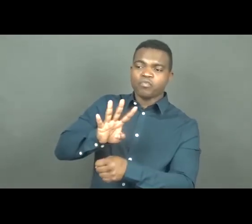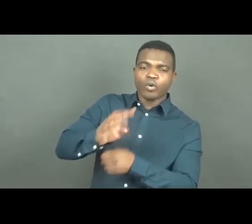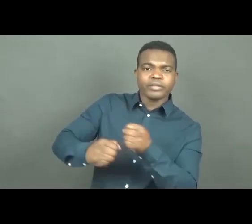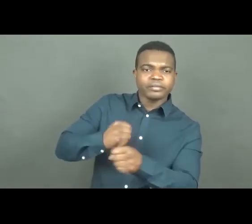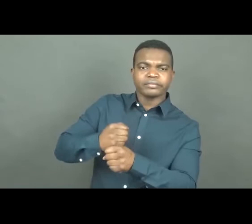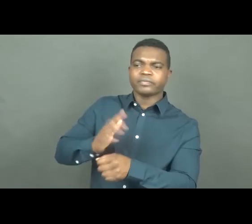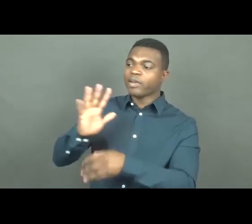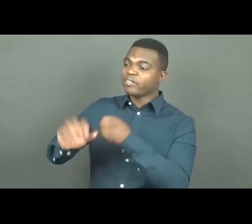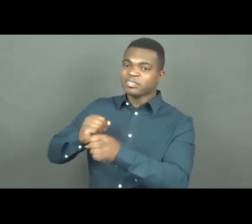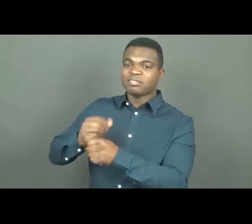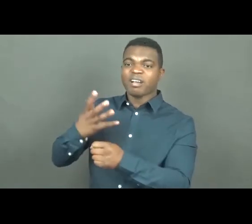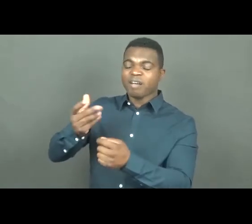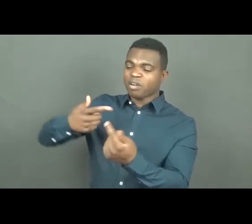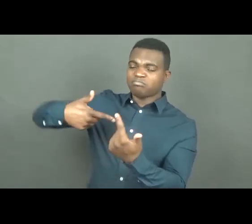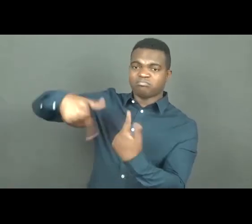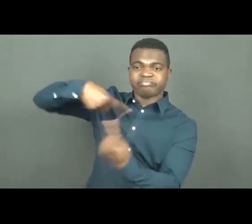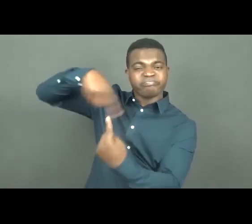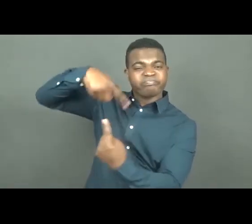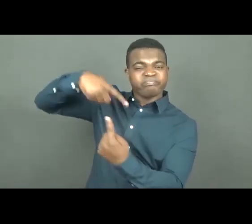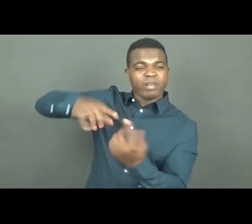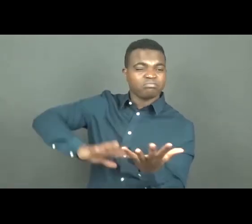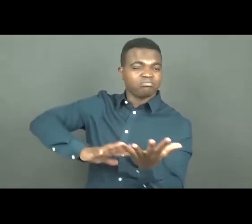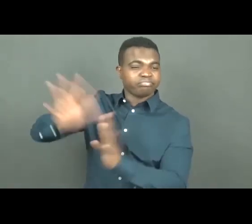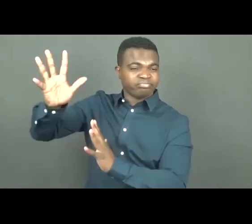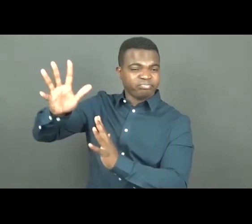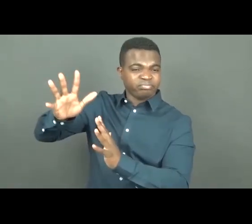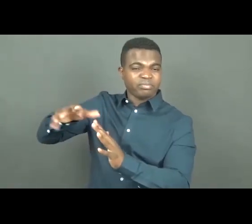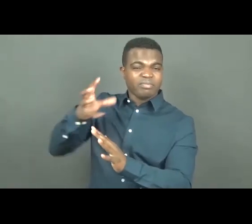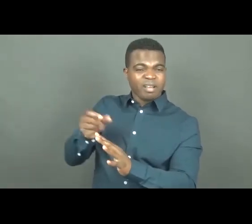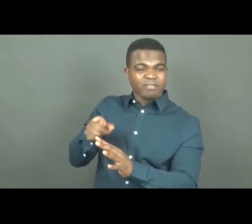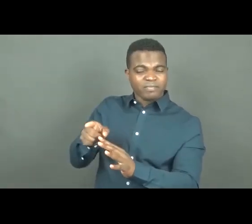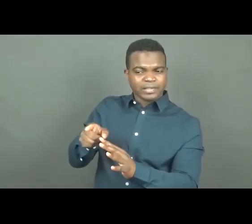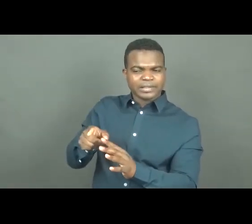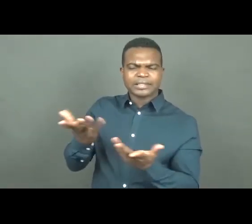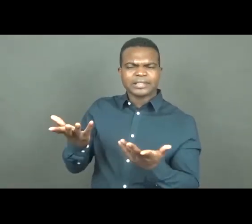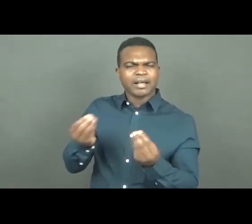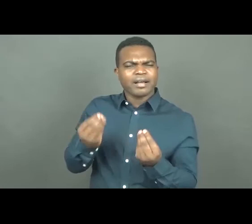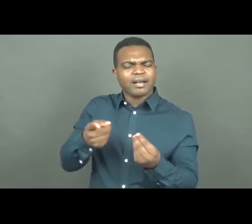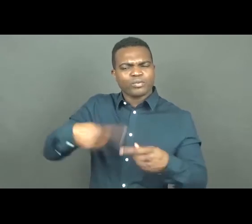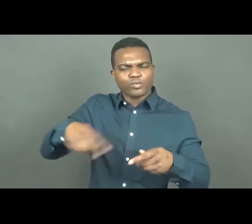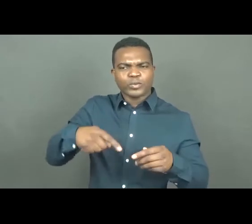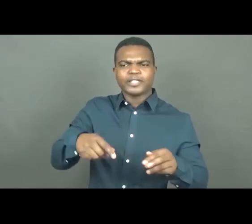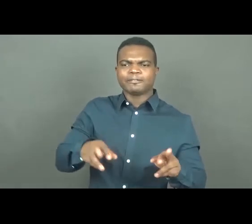is quite helpful. And I could add, in terms of education, you know in terms of employment,